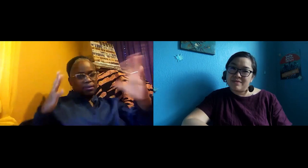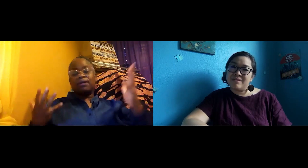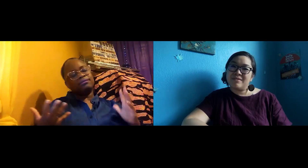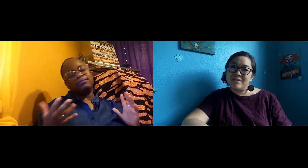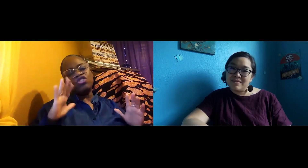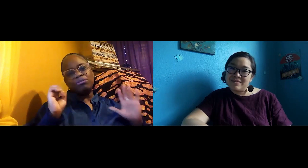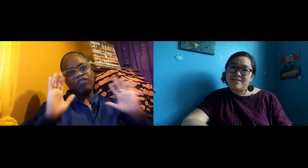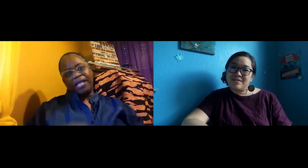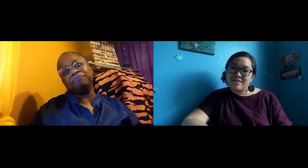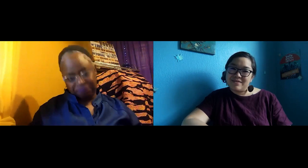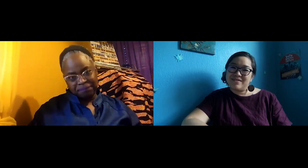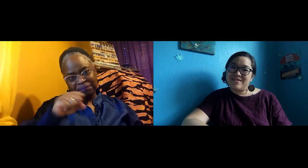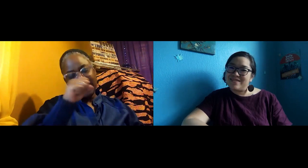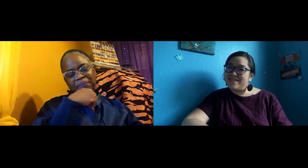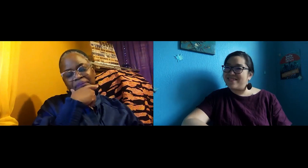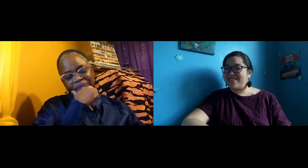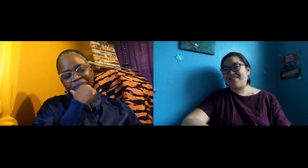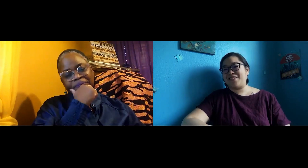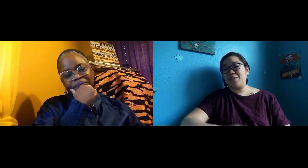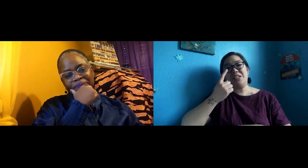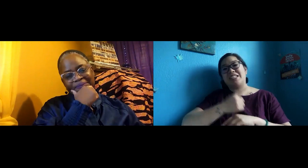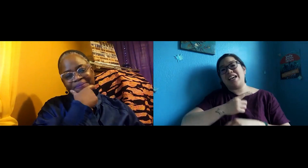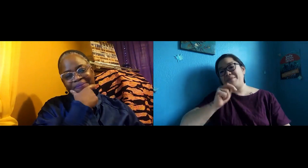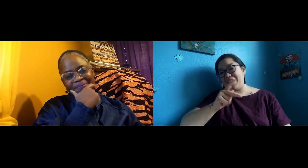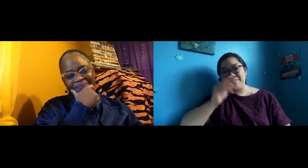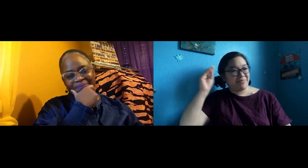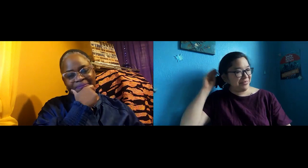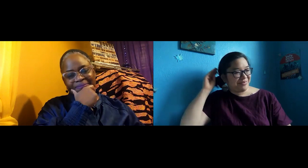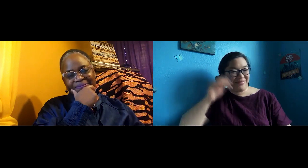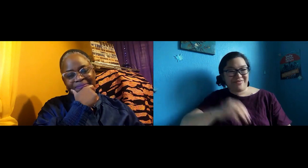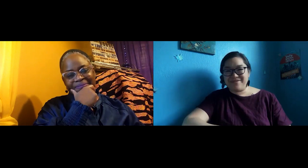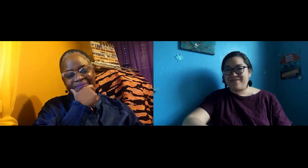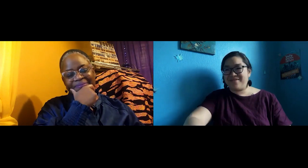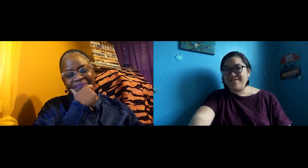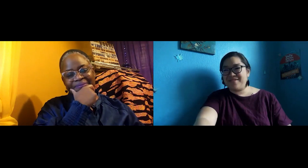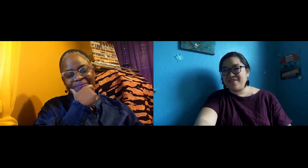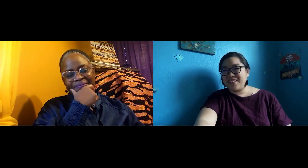That could only be accomplished without audience involvement - that would have been great. one day.